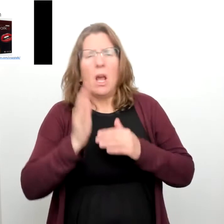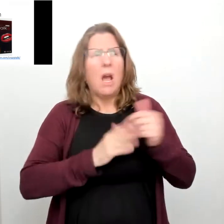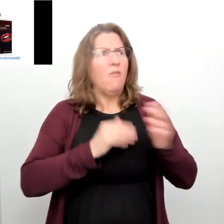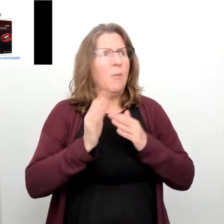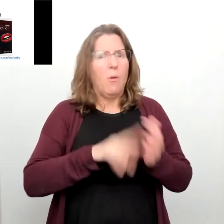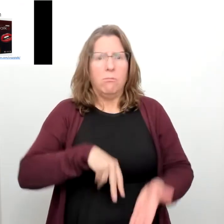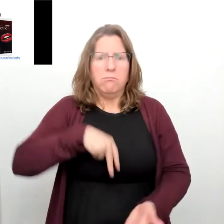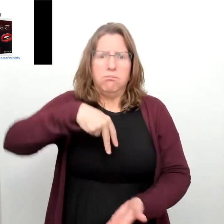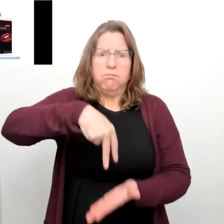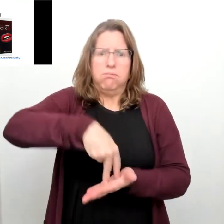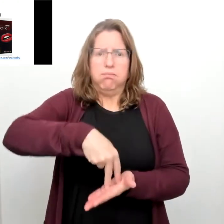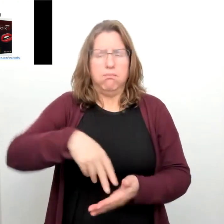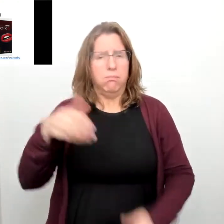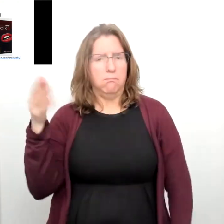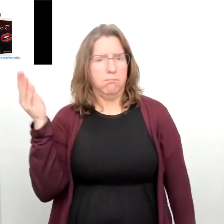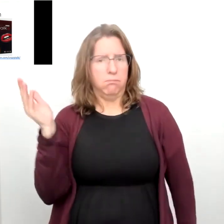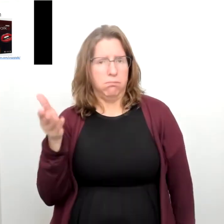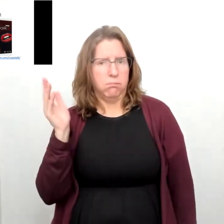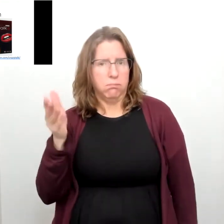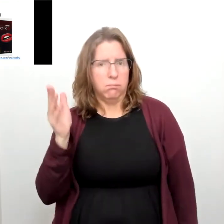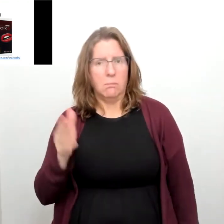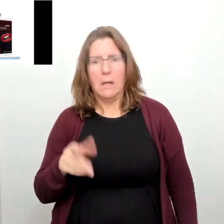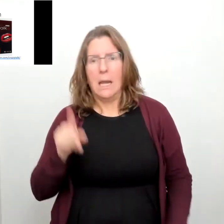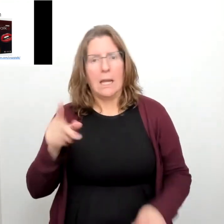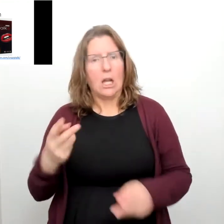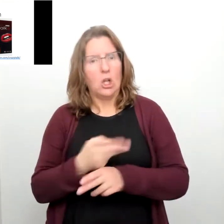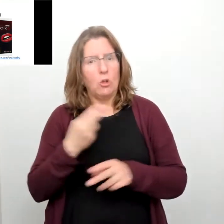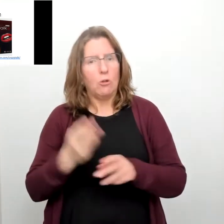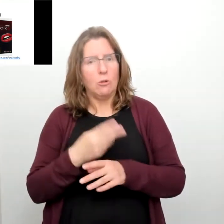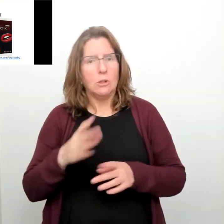If students feel uncomfortable giving a presentation in front of the class,